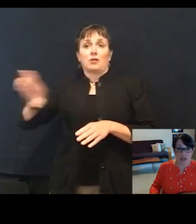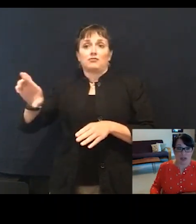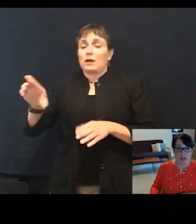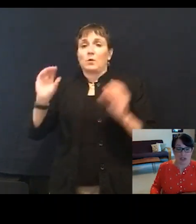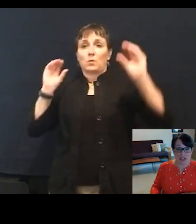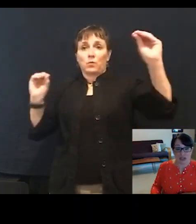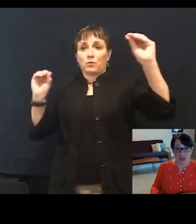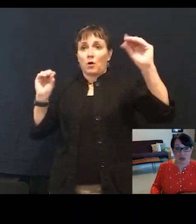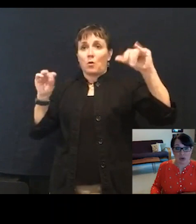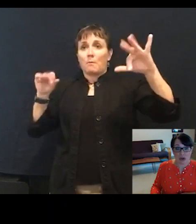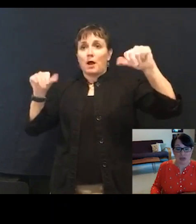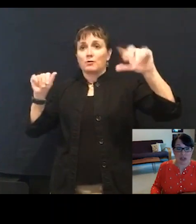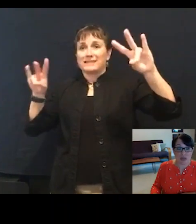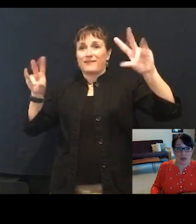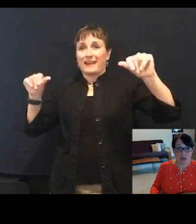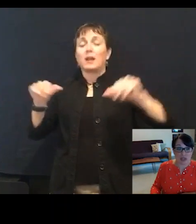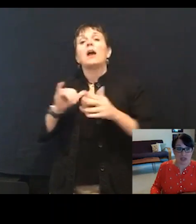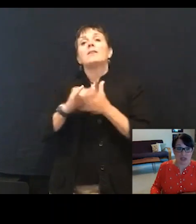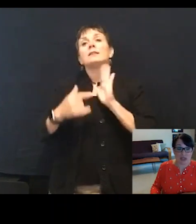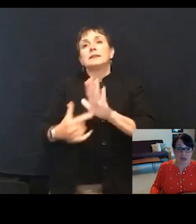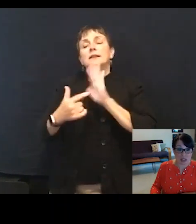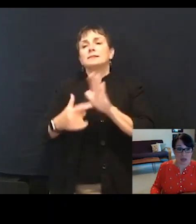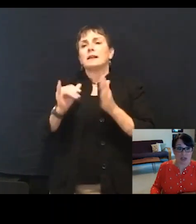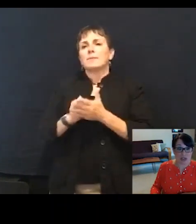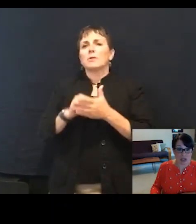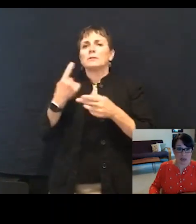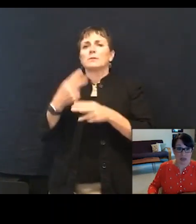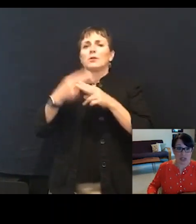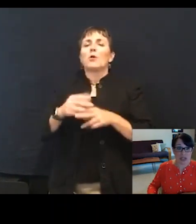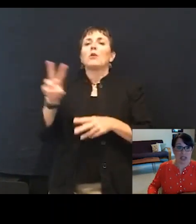And we've essentially quantified protein expression levels